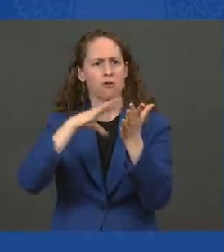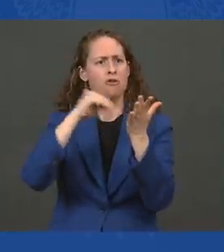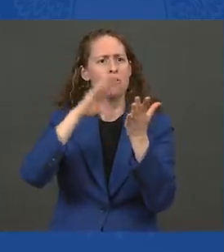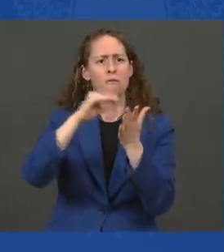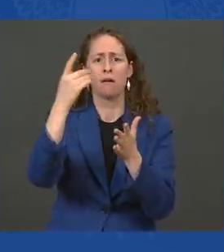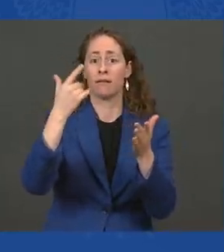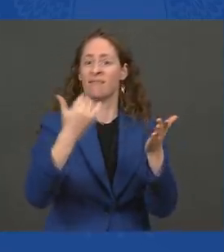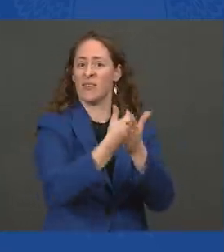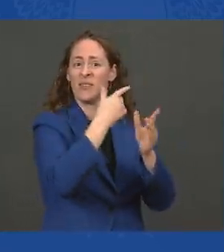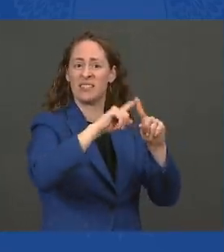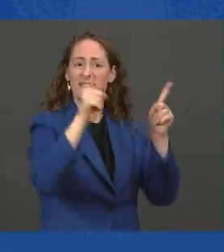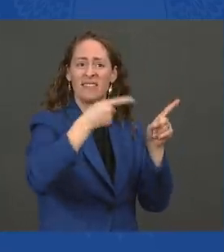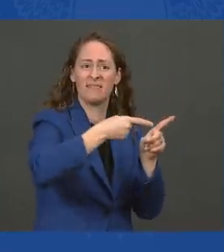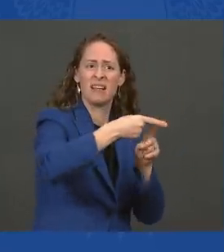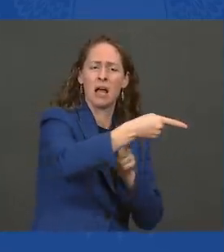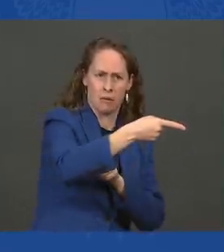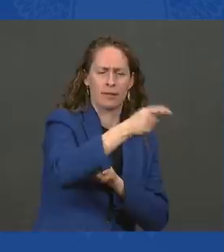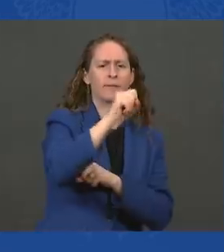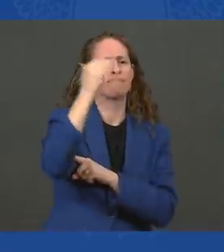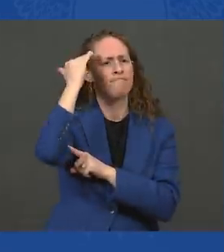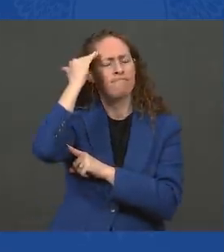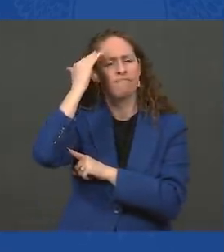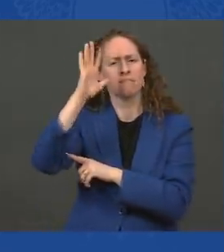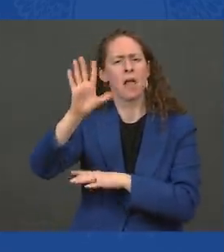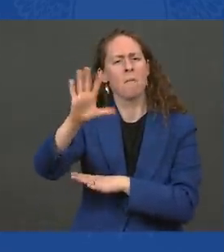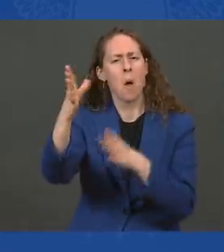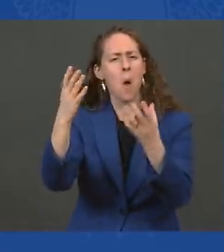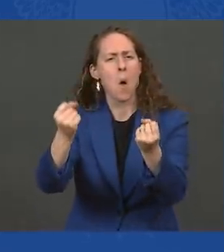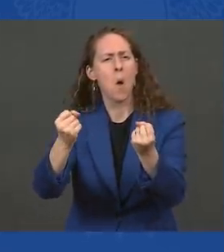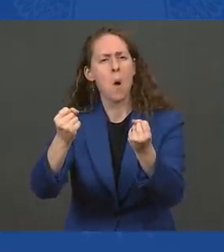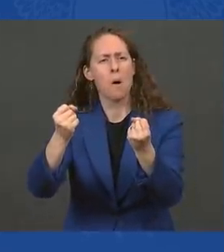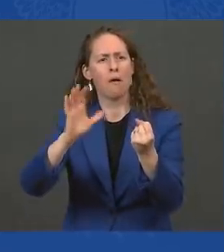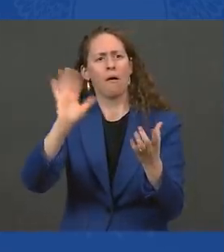not chaos and confusion. And we have more tools today to fight the variant